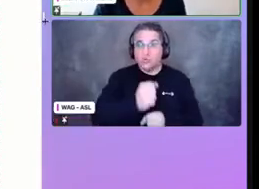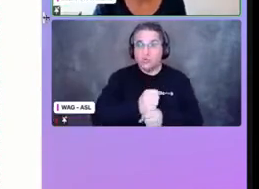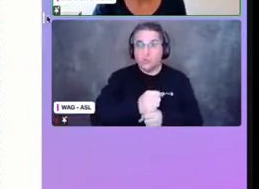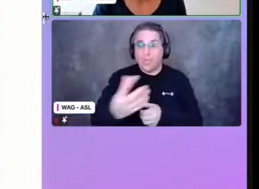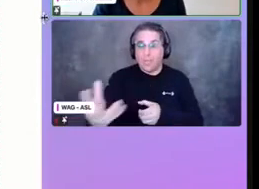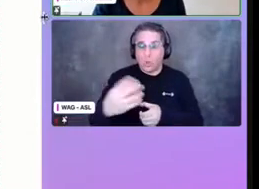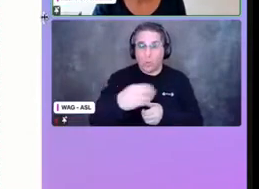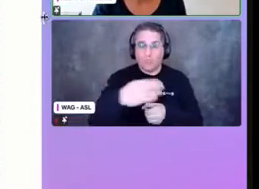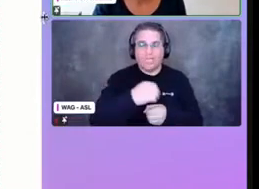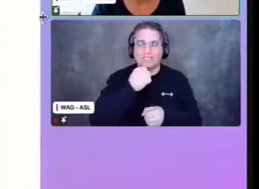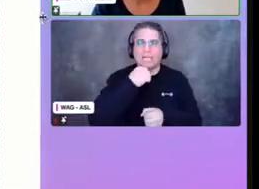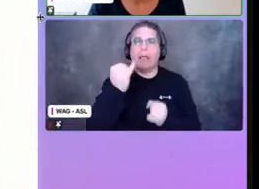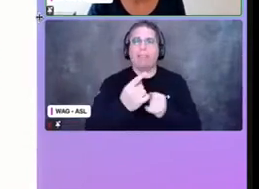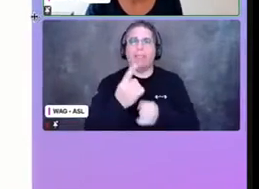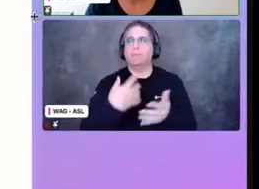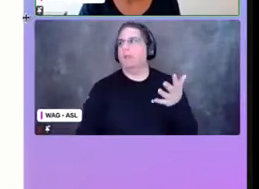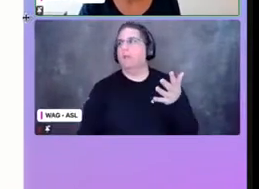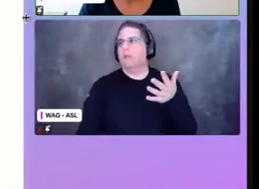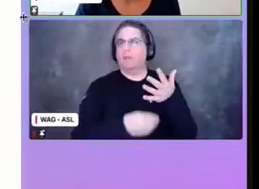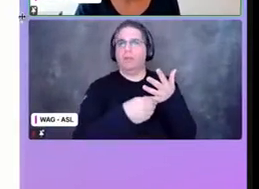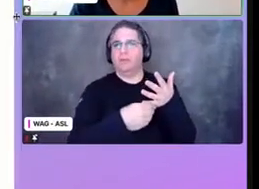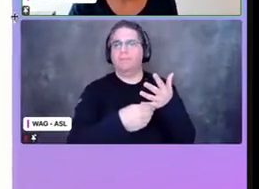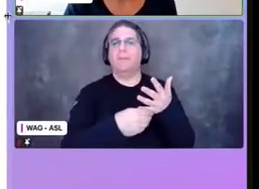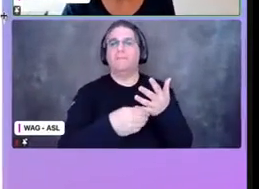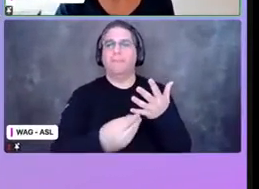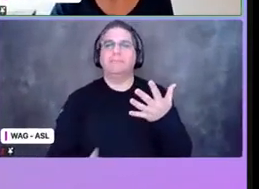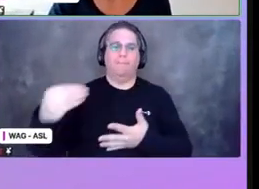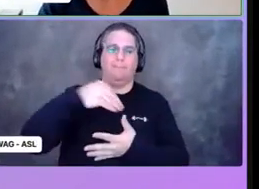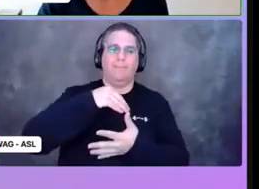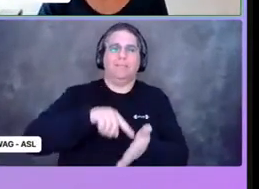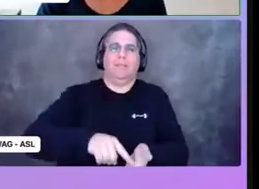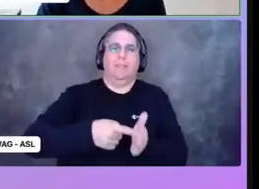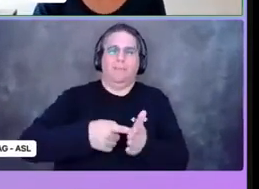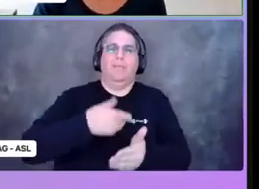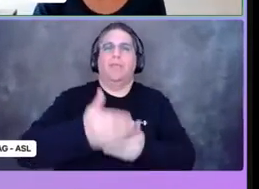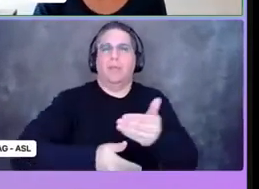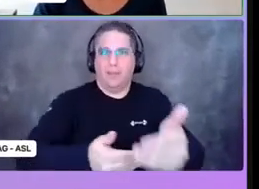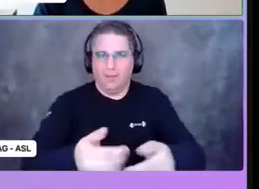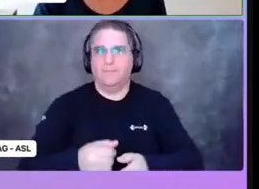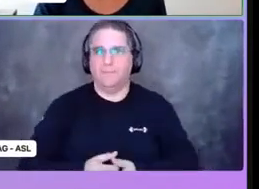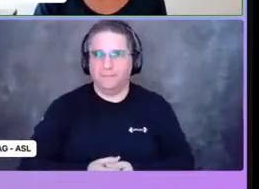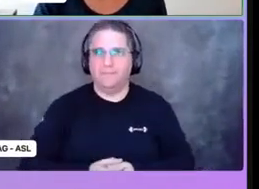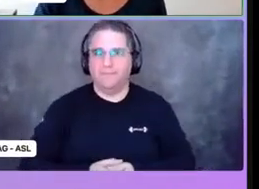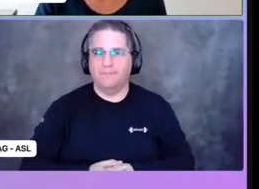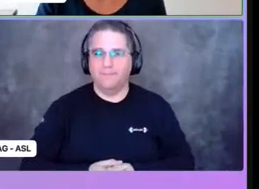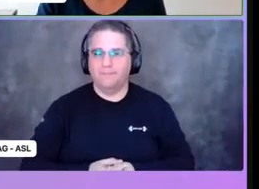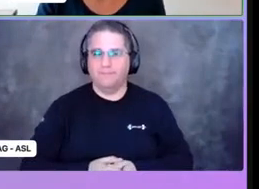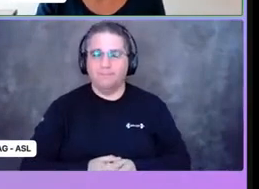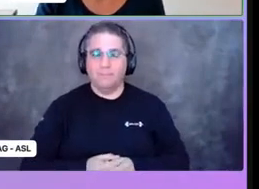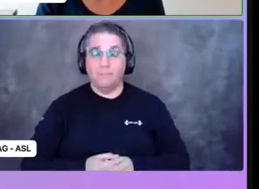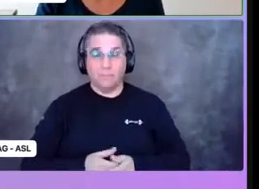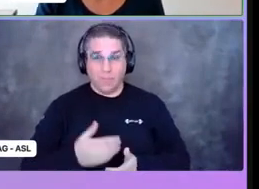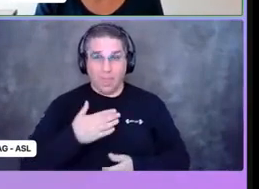R and that inclusion of disabled participants is that true inclusion isn't built in